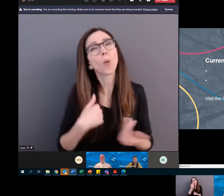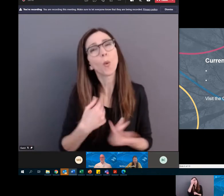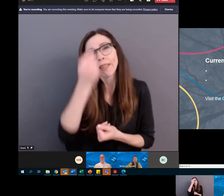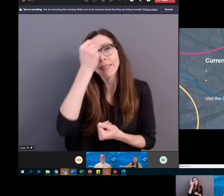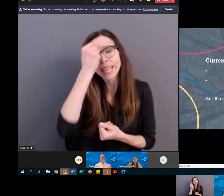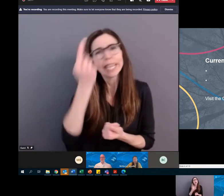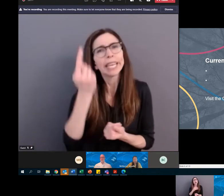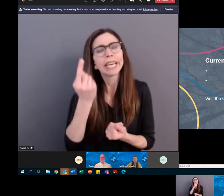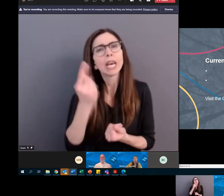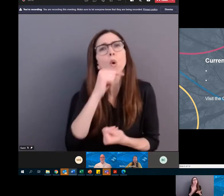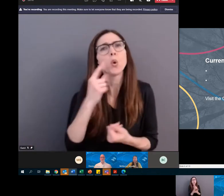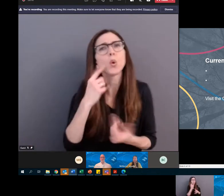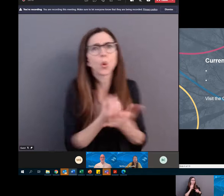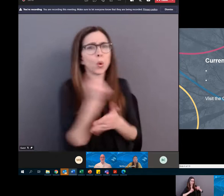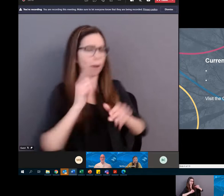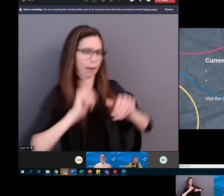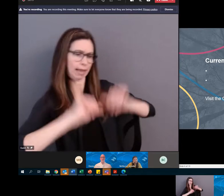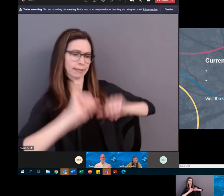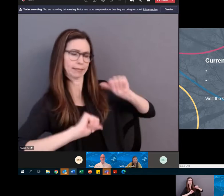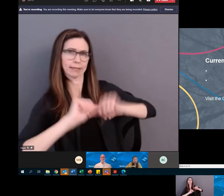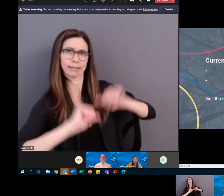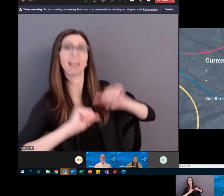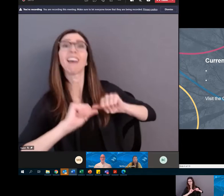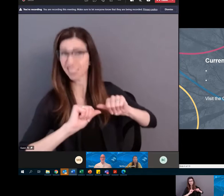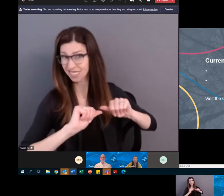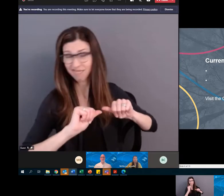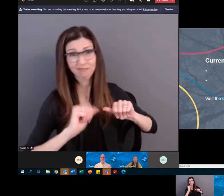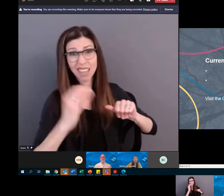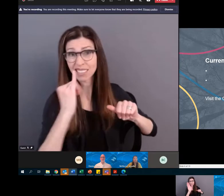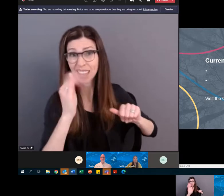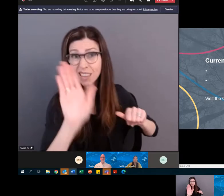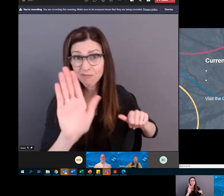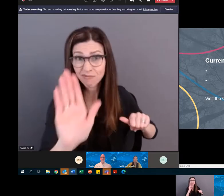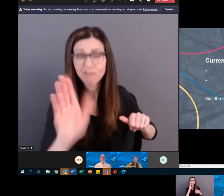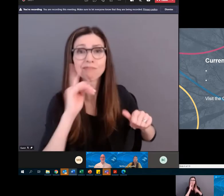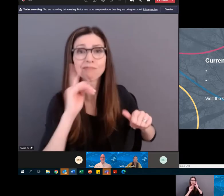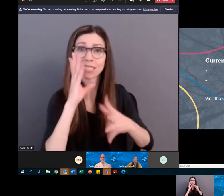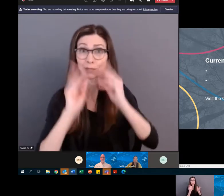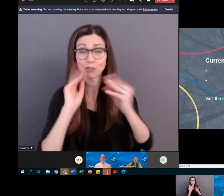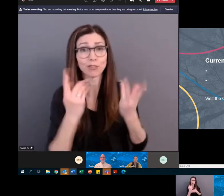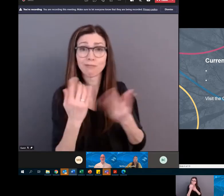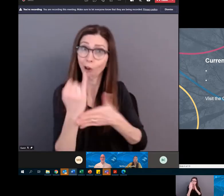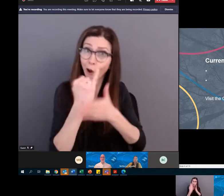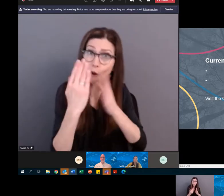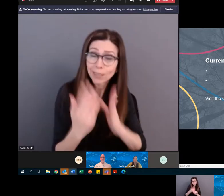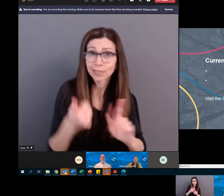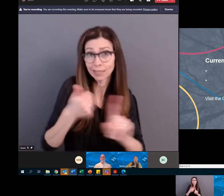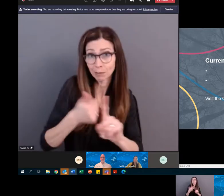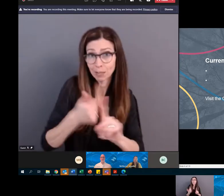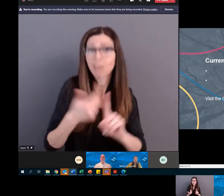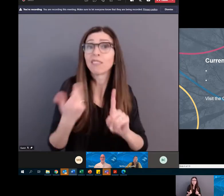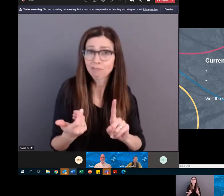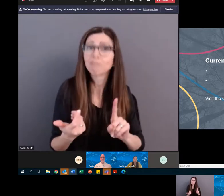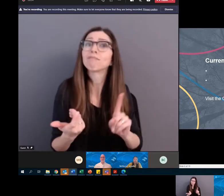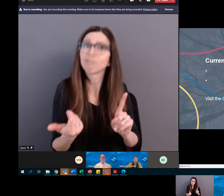These are artists who are embedded in the same communities as you, with many of the same preoccupations.